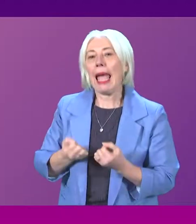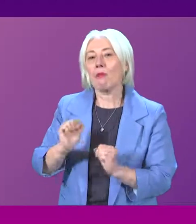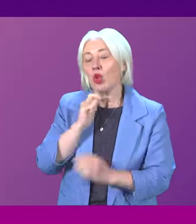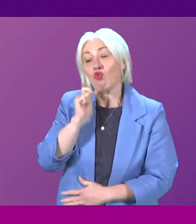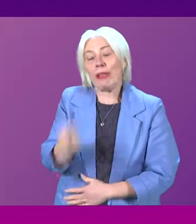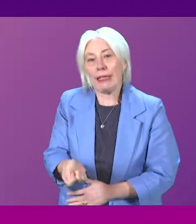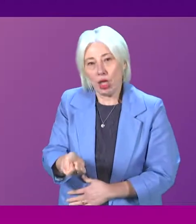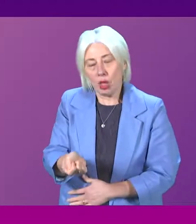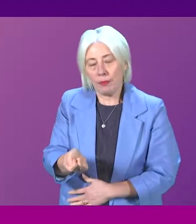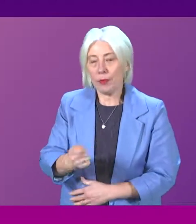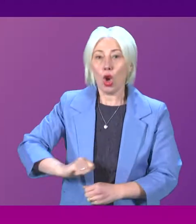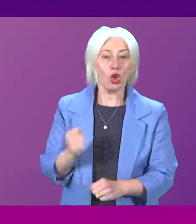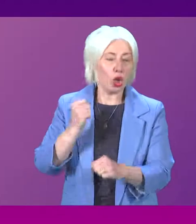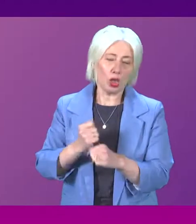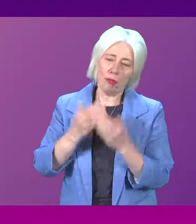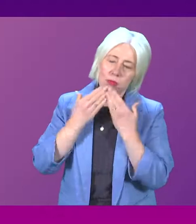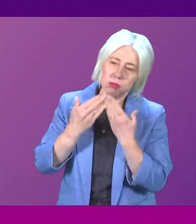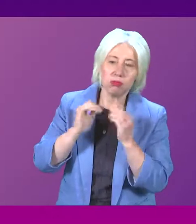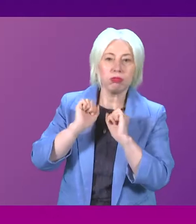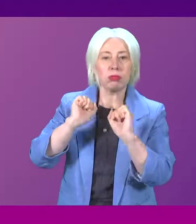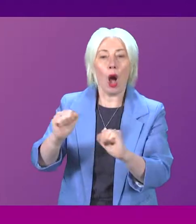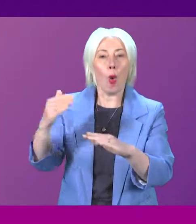The Scottish Government is grateful to Lady Poole for the work that she has undertaken